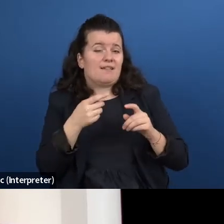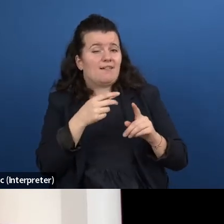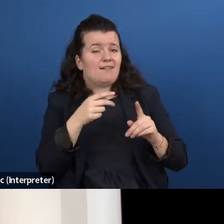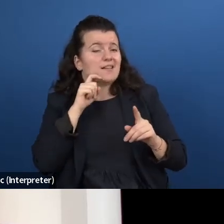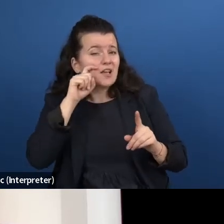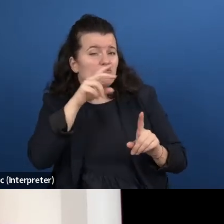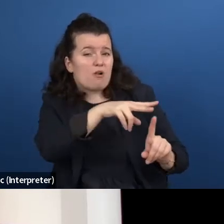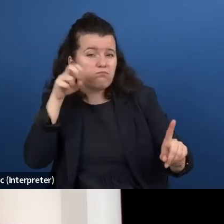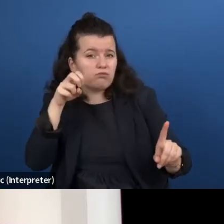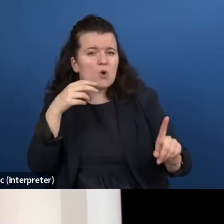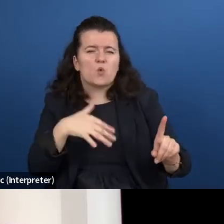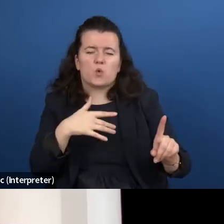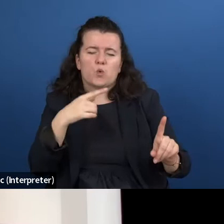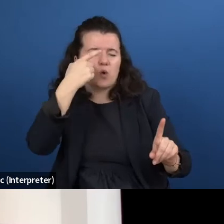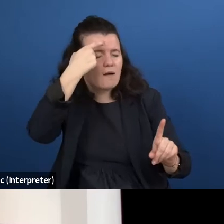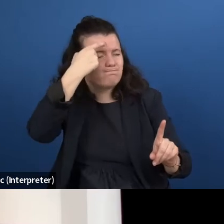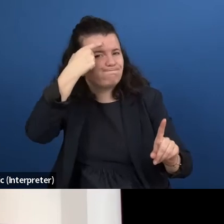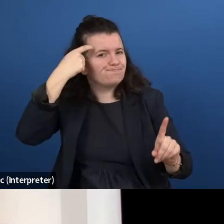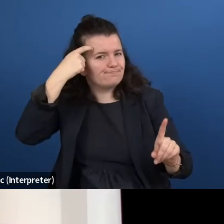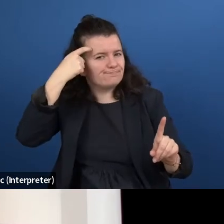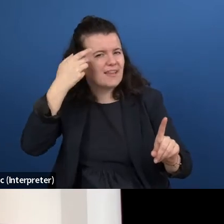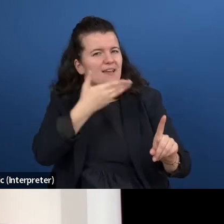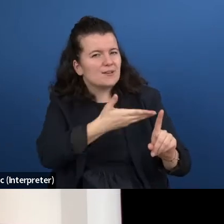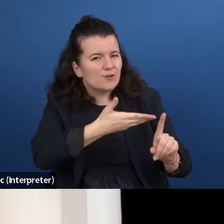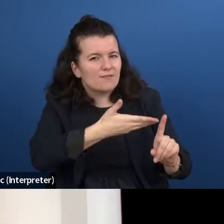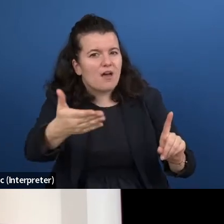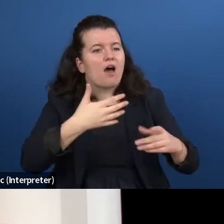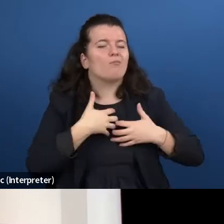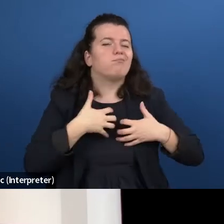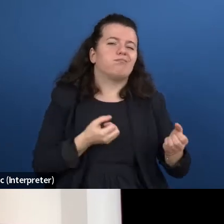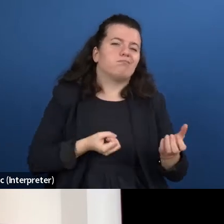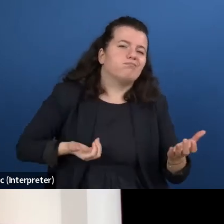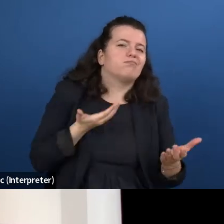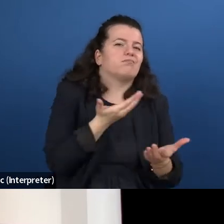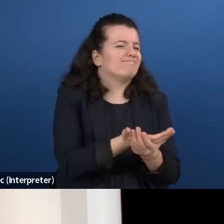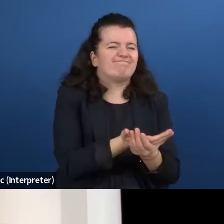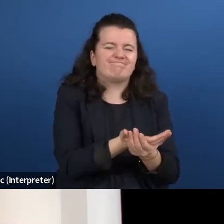And their memory, that can also cause later vulnerability in these women,